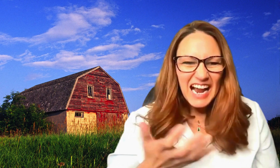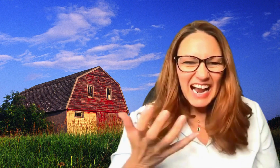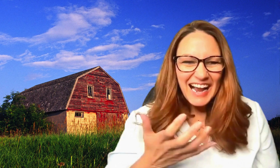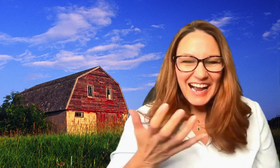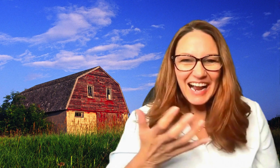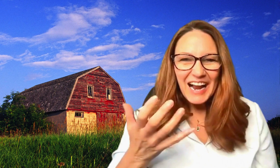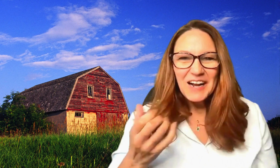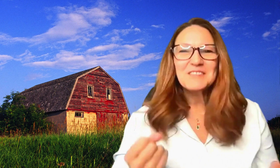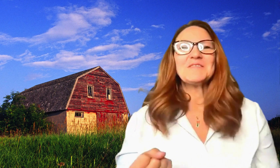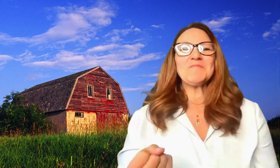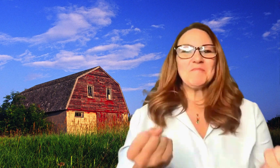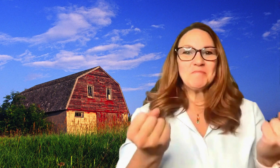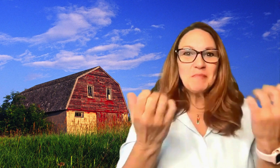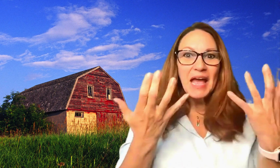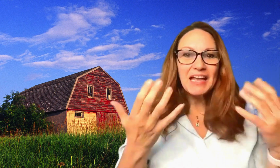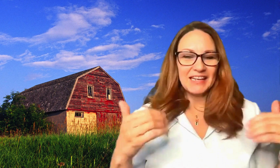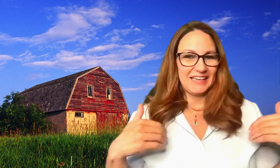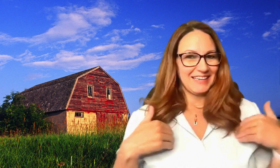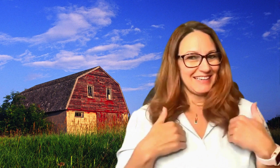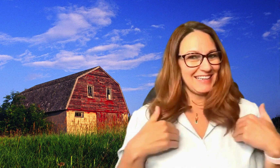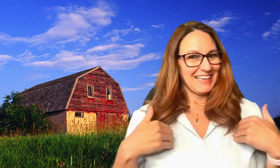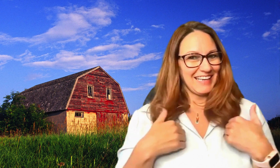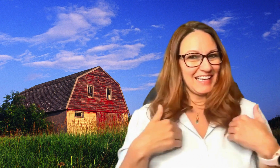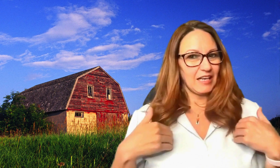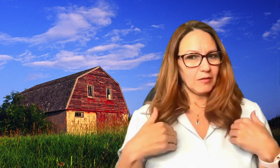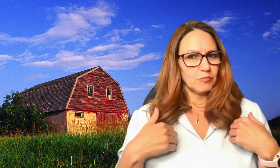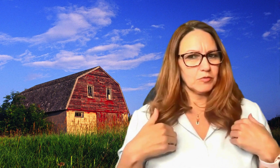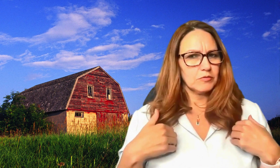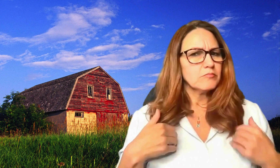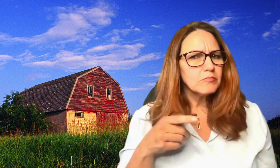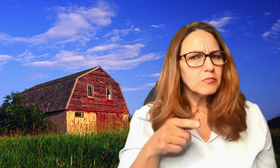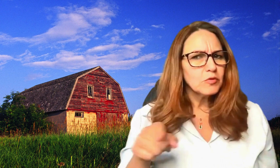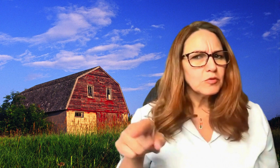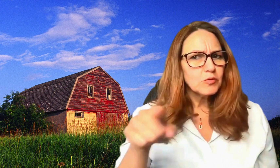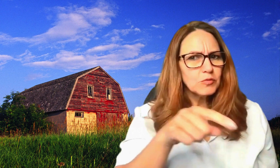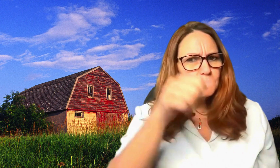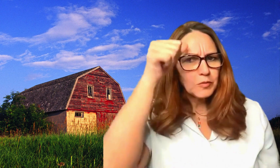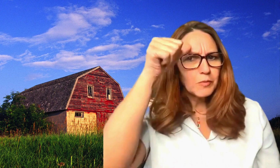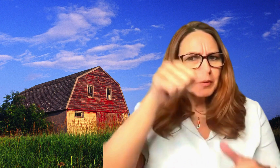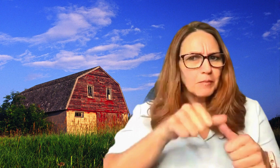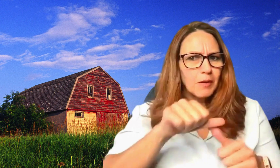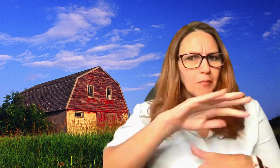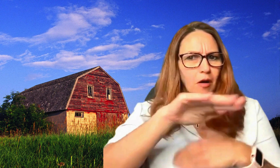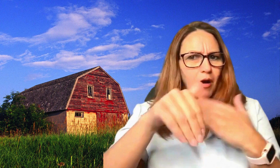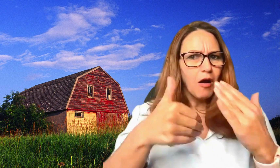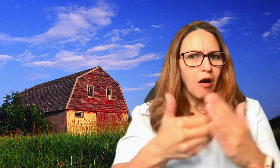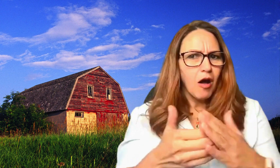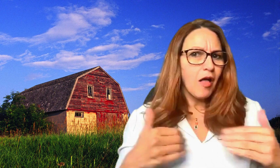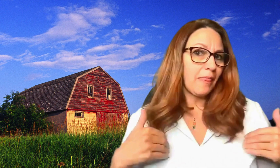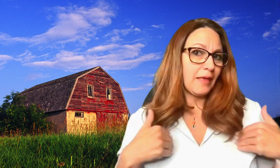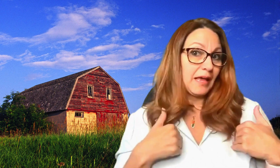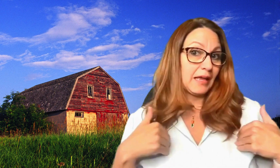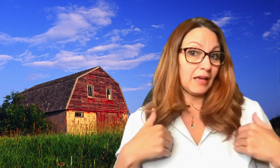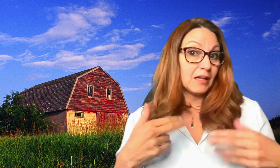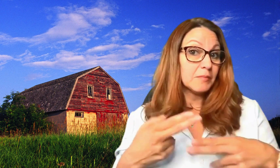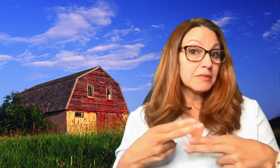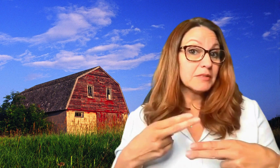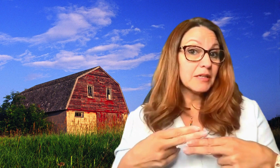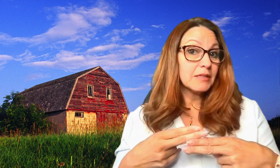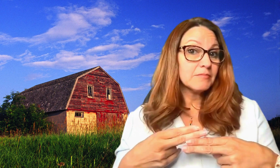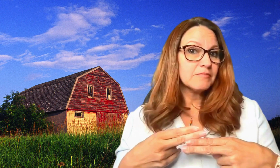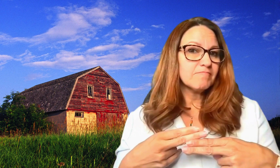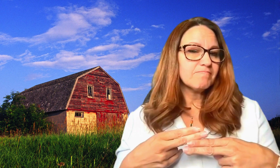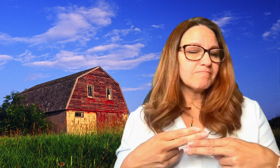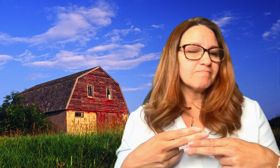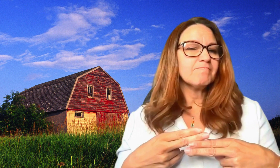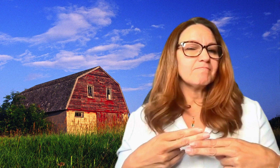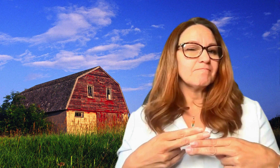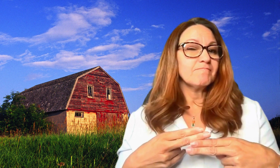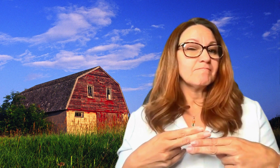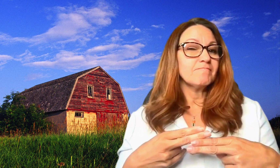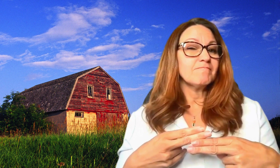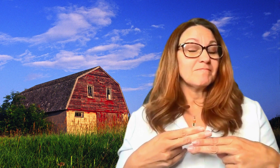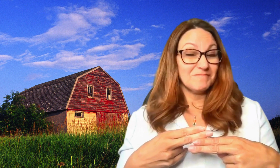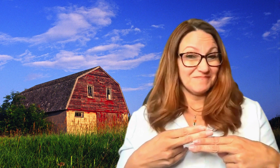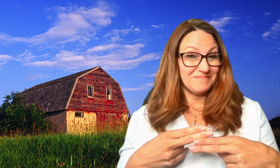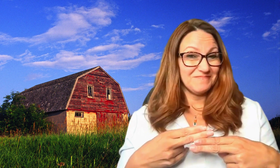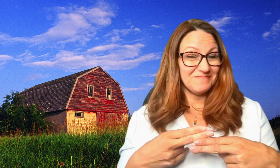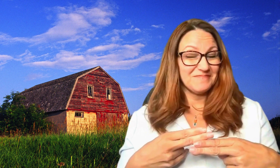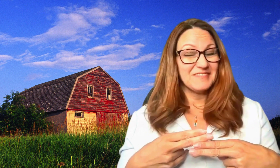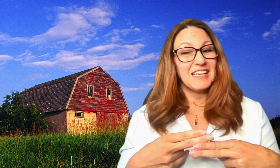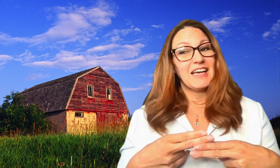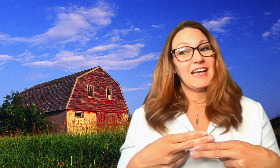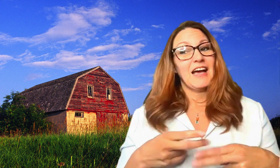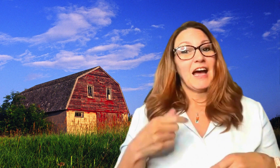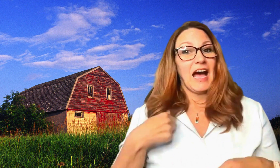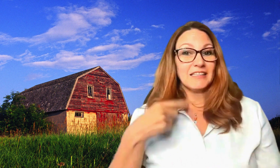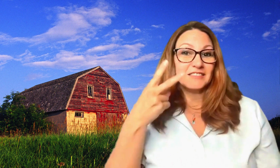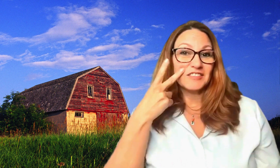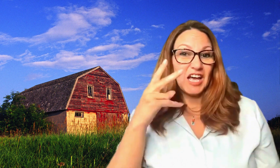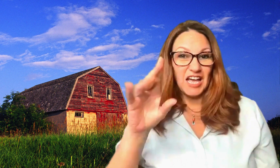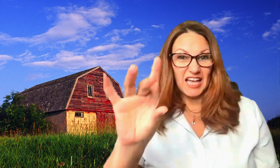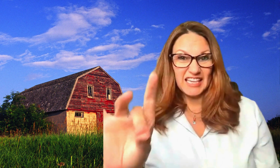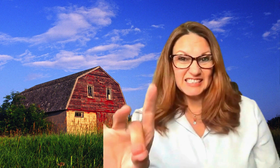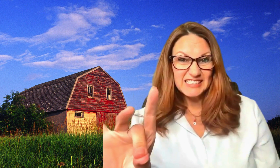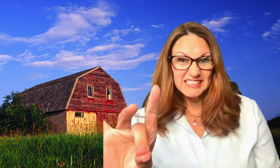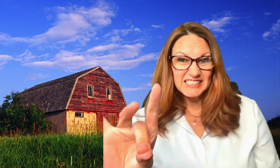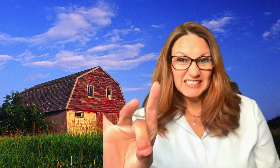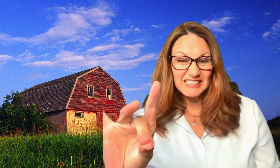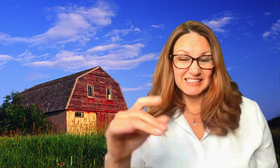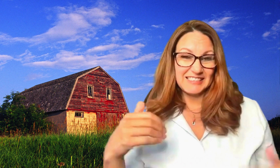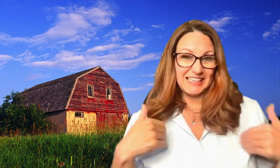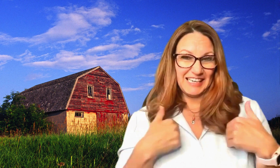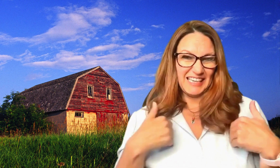wow so many animals do you remember the names of all the animals I saw eight